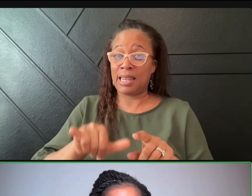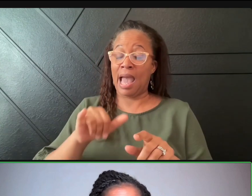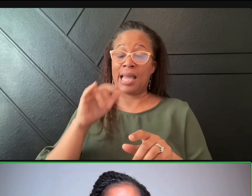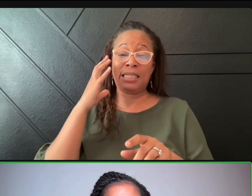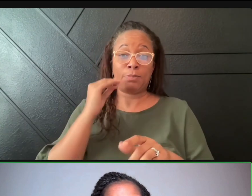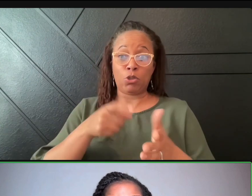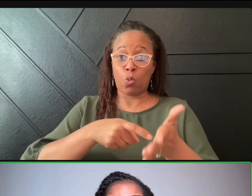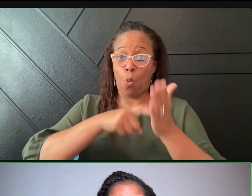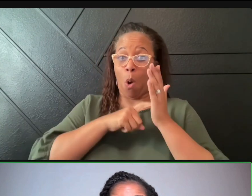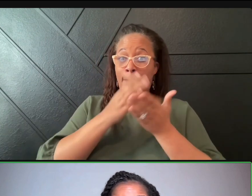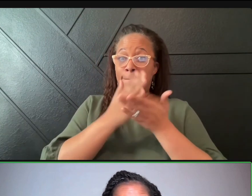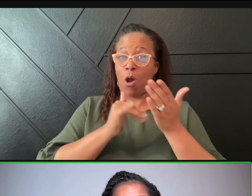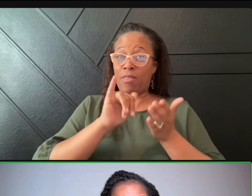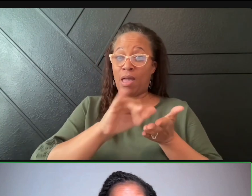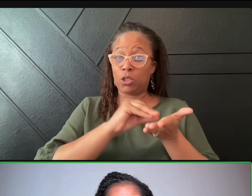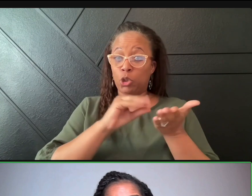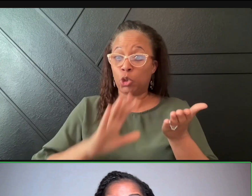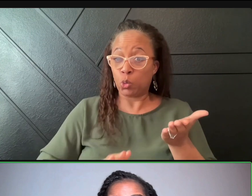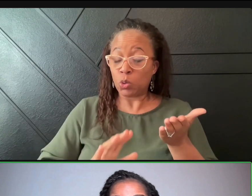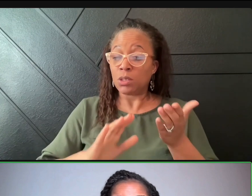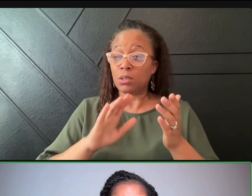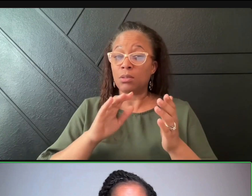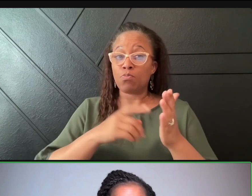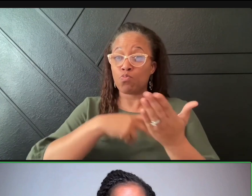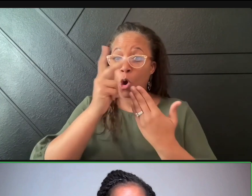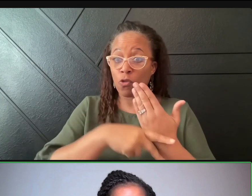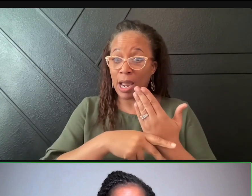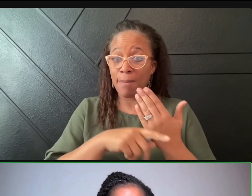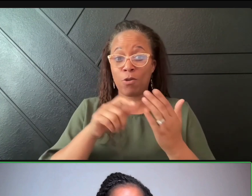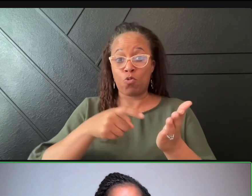early. And it may depend on the experience itself.